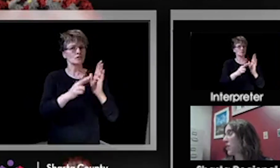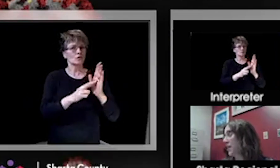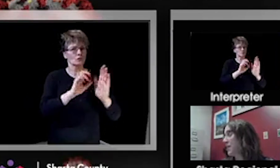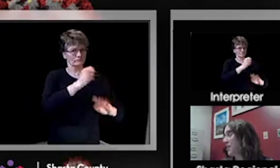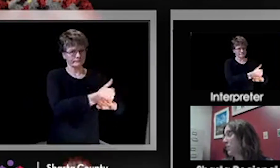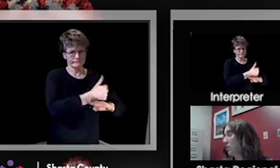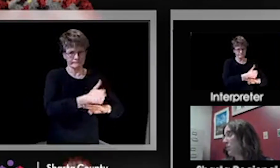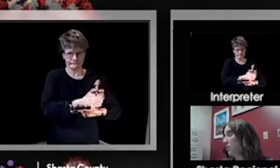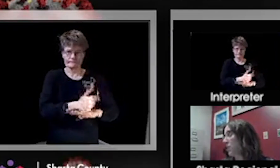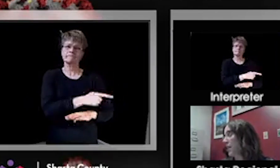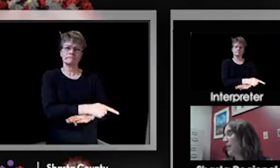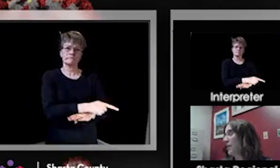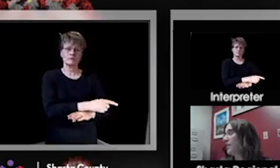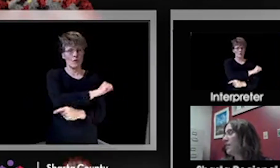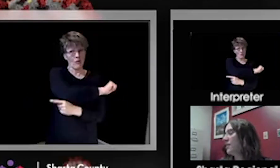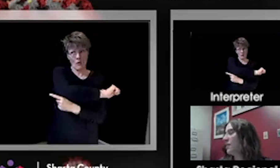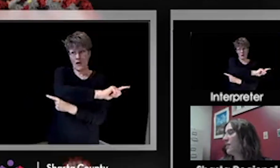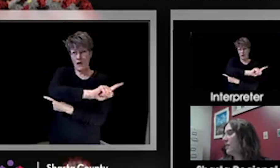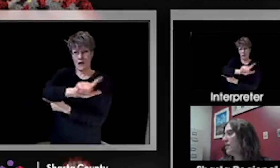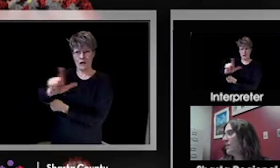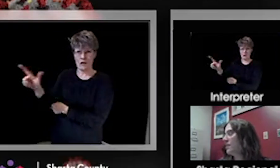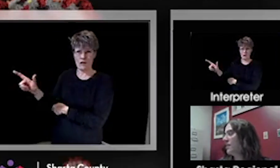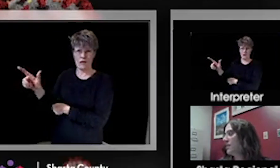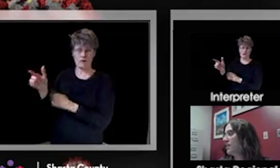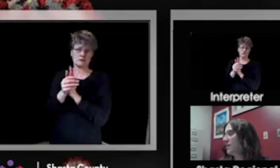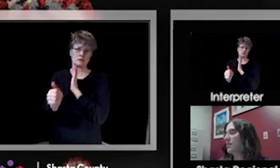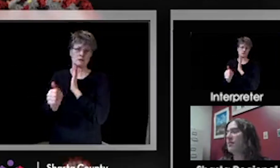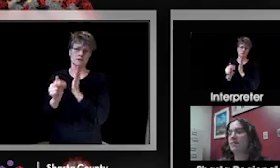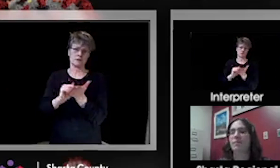nursing facilities, we’re going to keep a close eye on for if there is any inkling